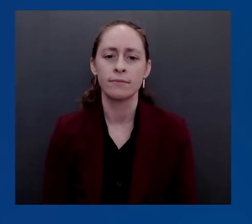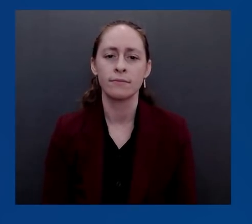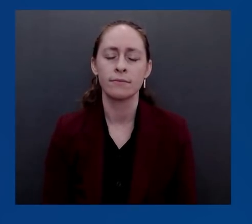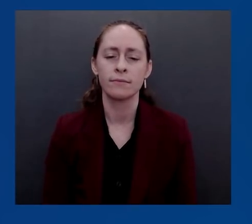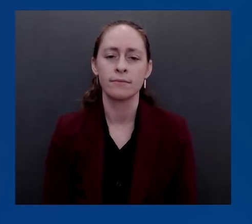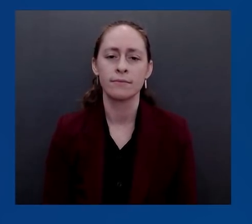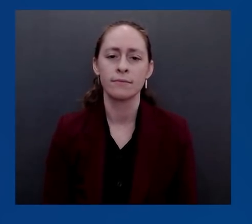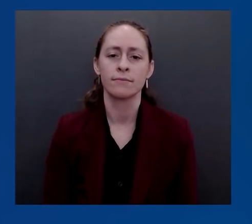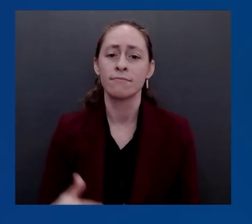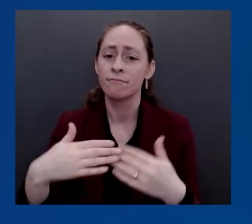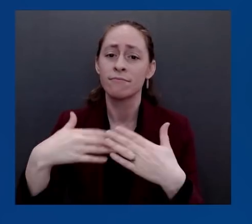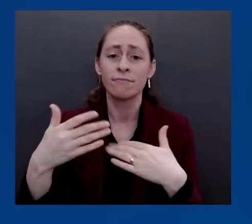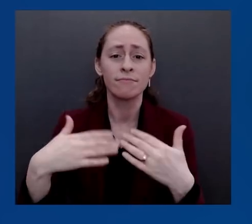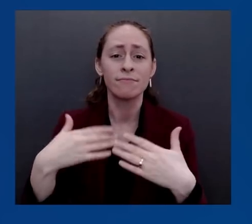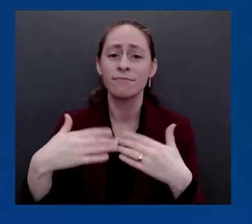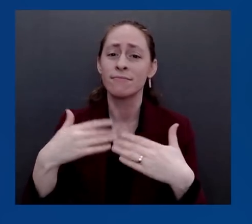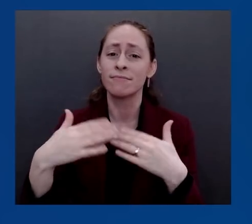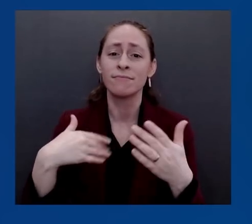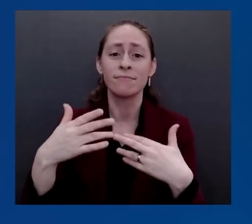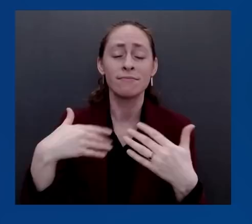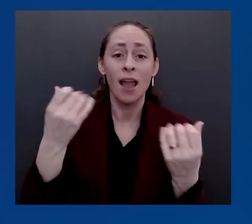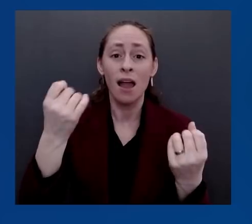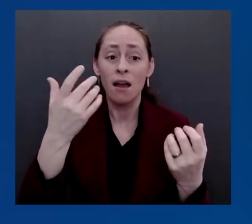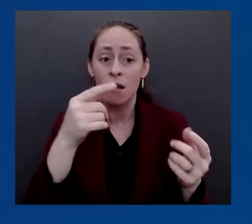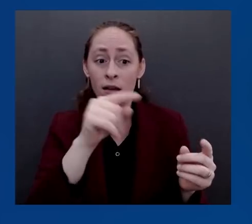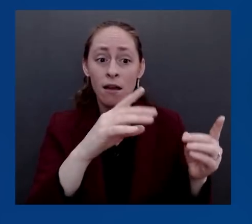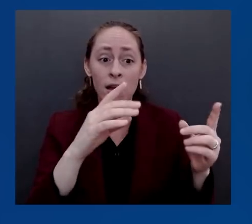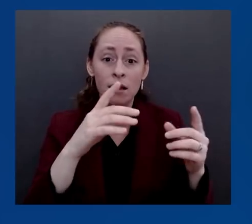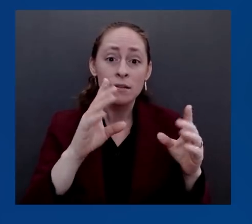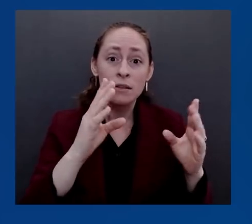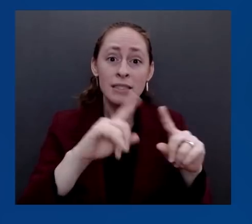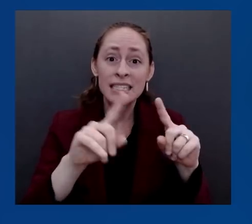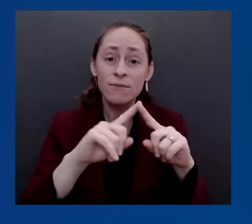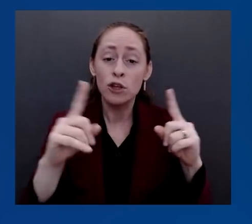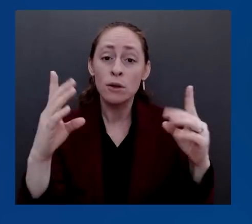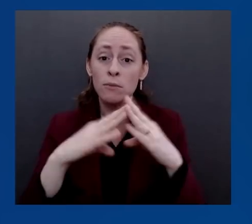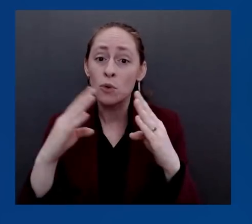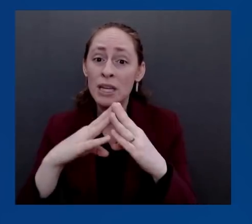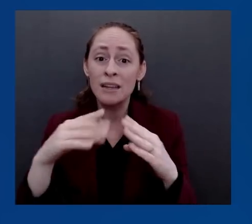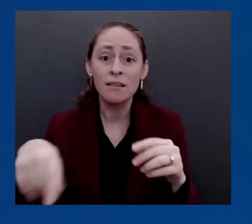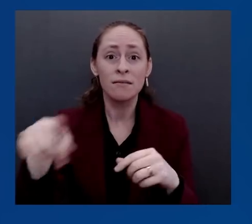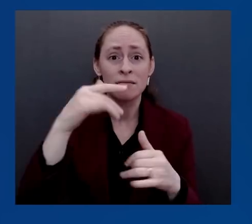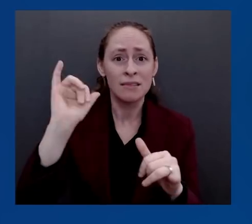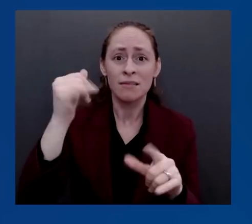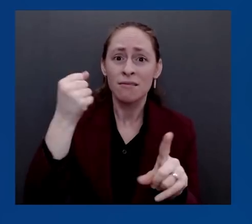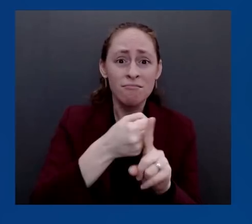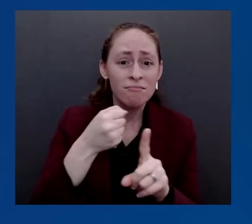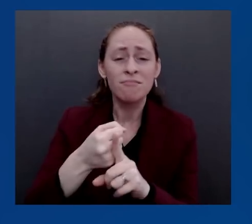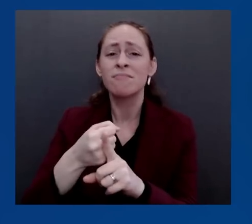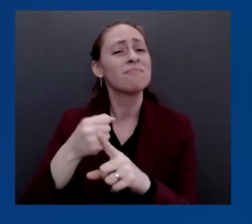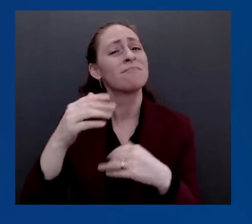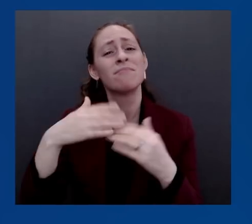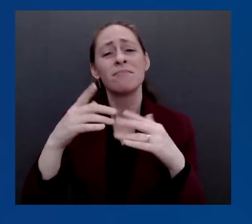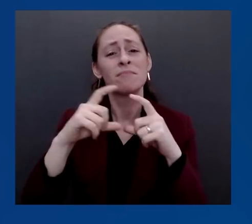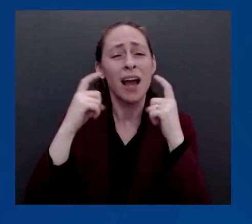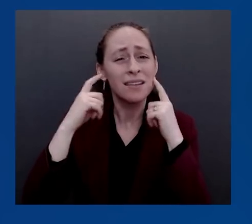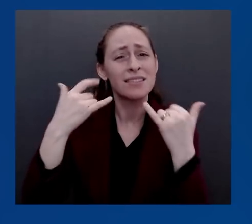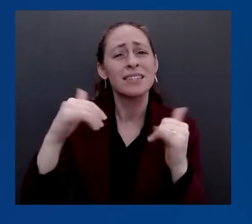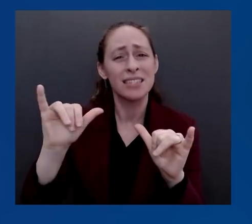If you are symptomatic or feeling unwell, you should wear a mask. If you are in the 10 days after a COVID diagnosis,